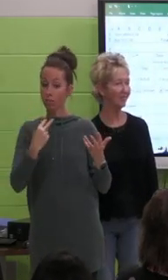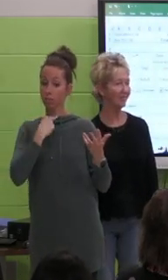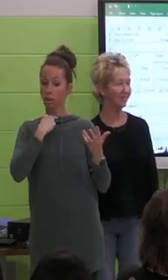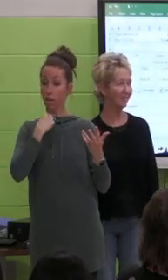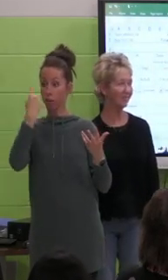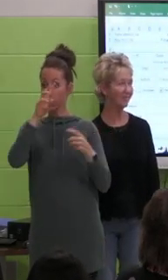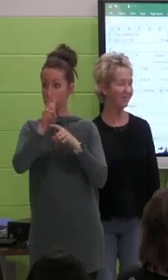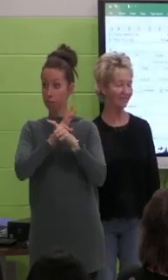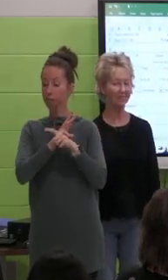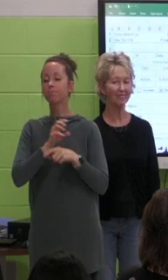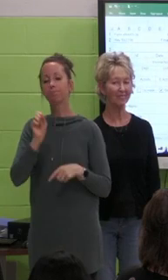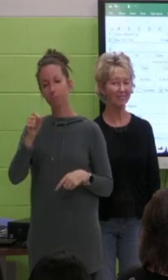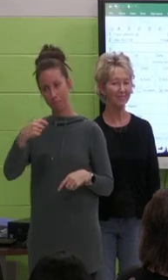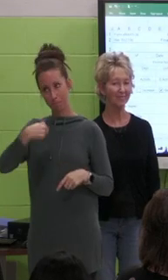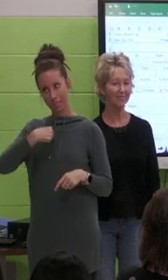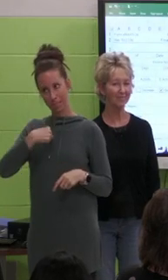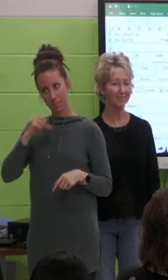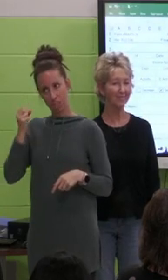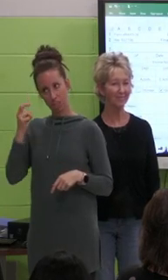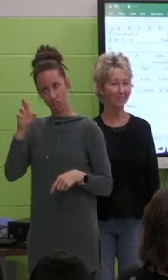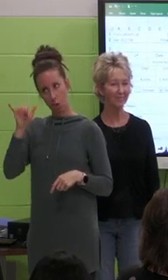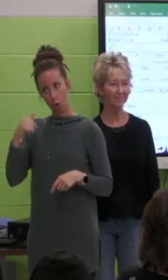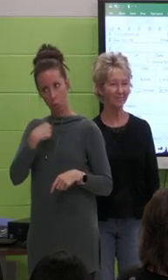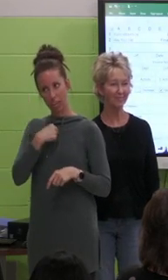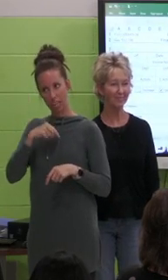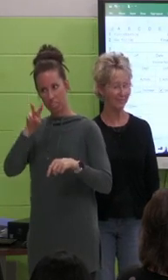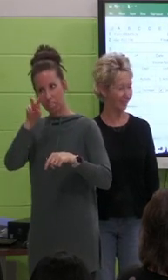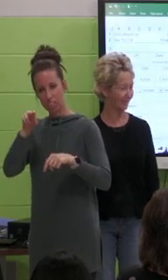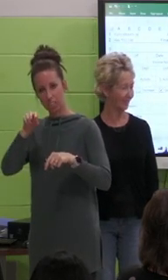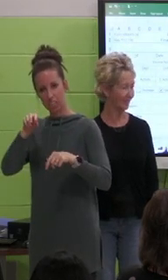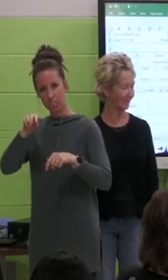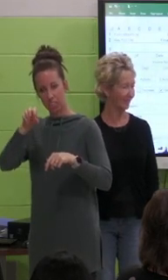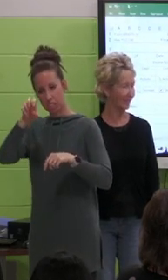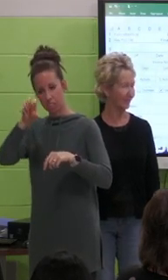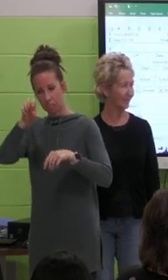through me and Shara are tearing through that DPR system as best as I can I've worked with